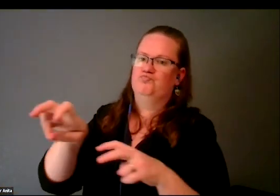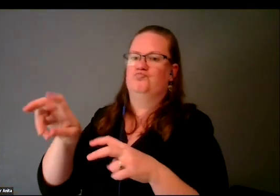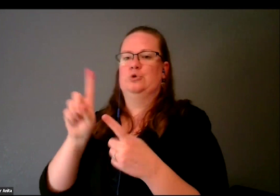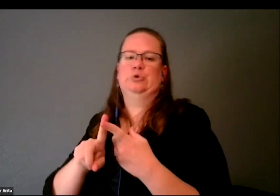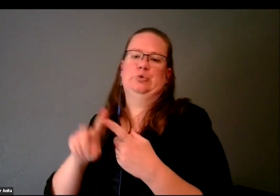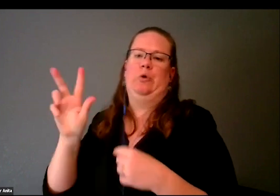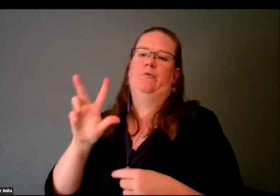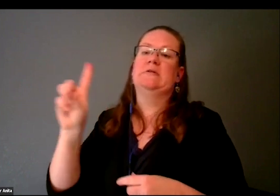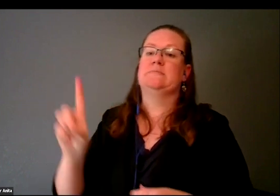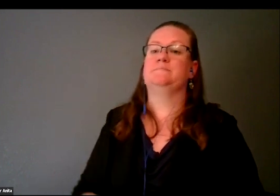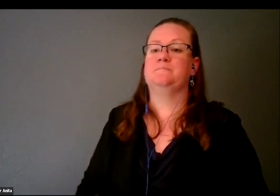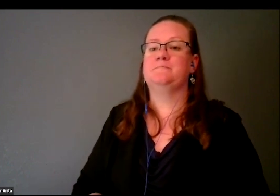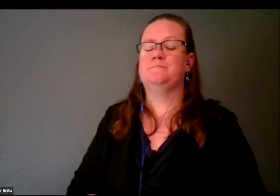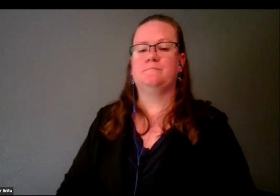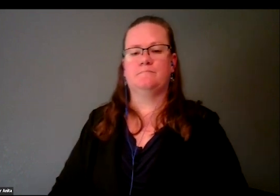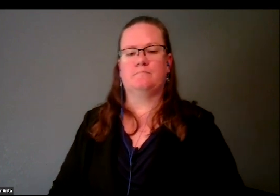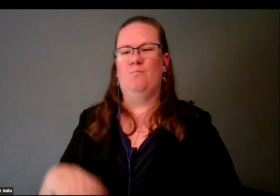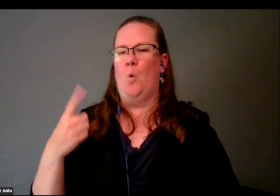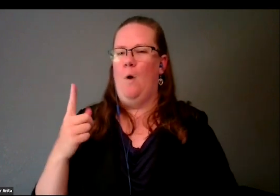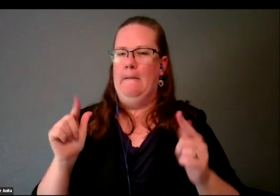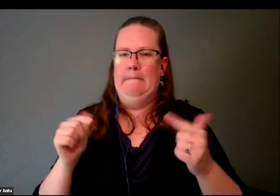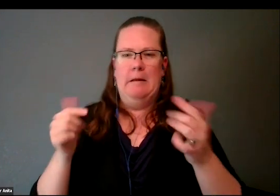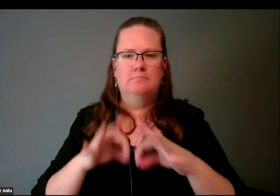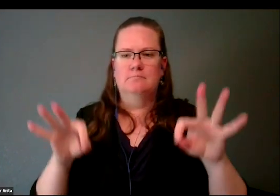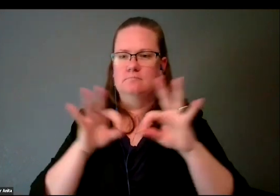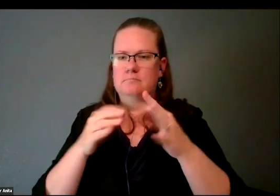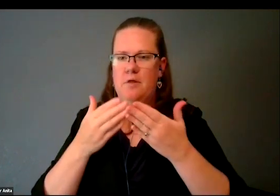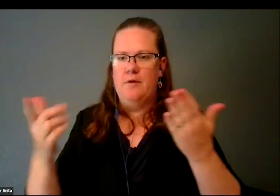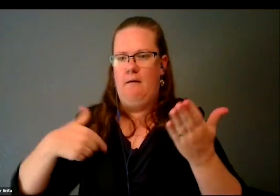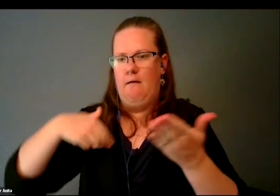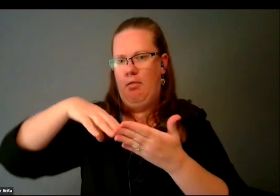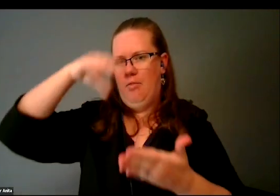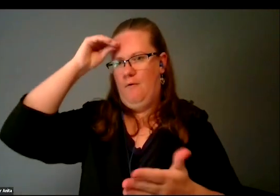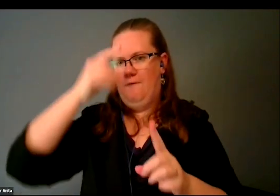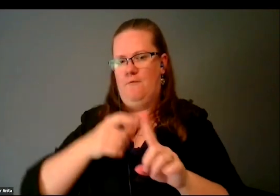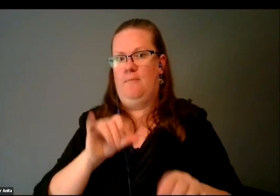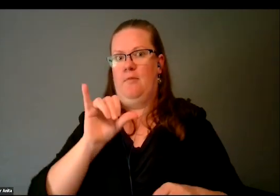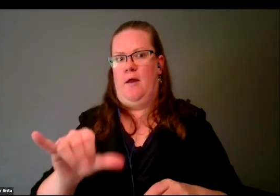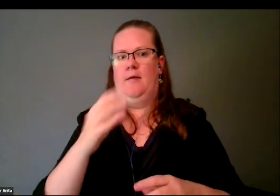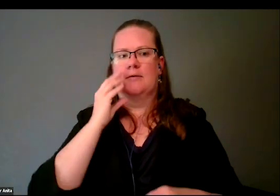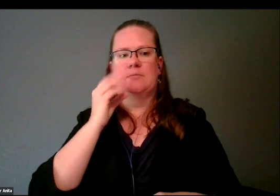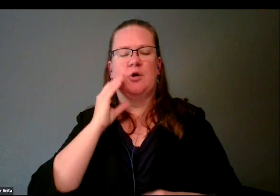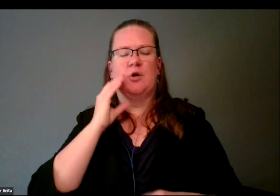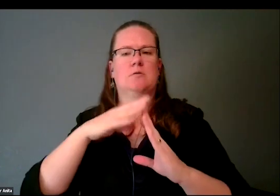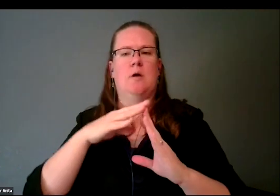One of the key takeaways I had from this experience in the top left corner, there's a travel map.